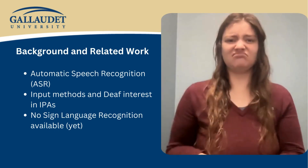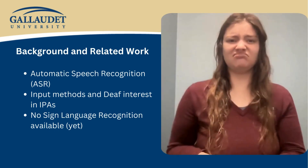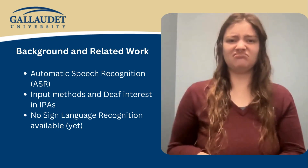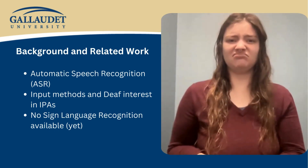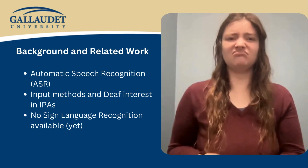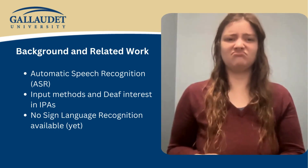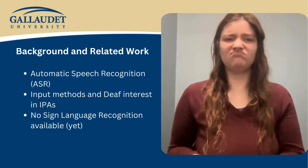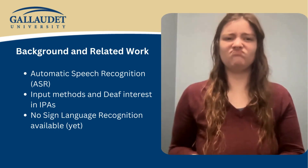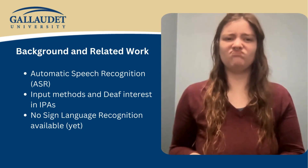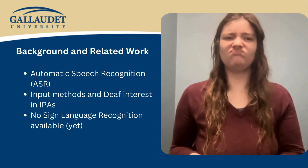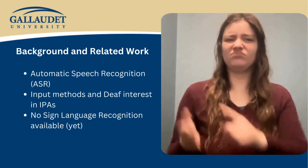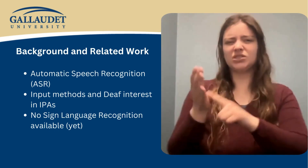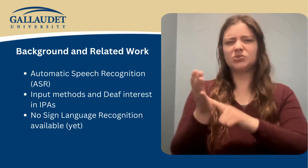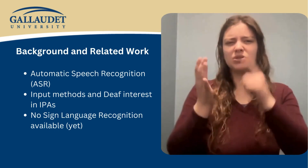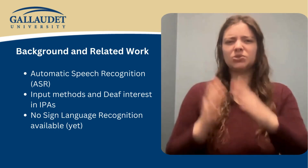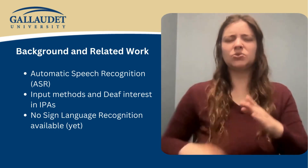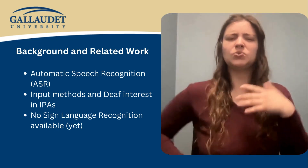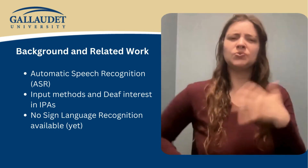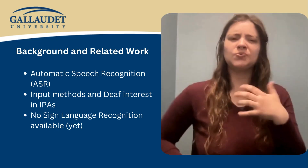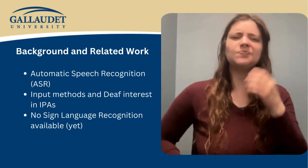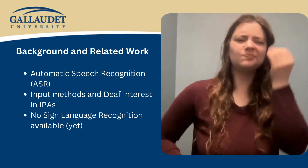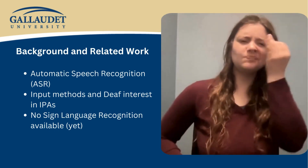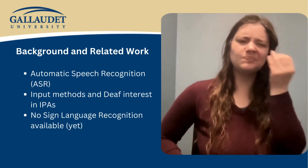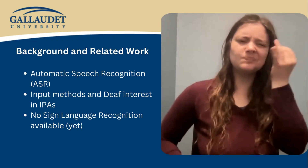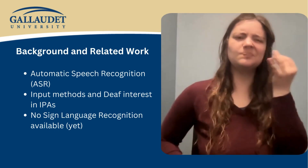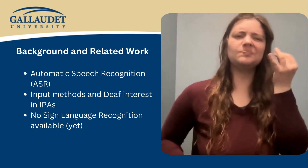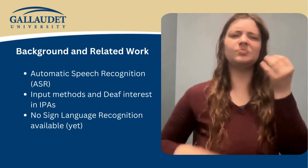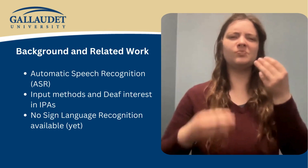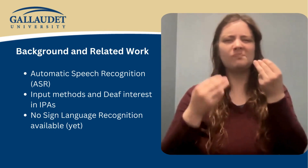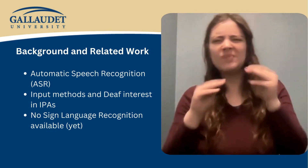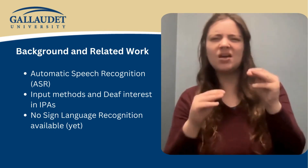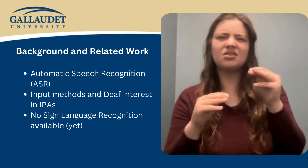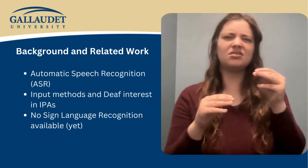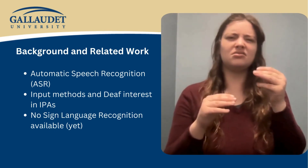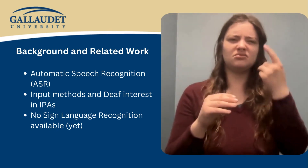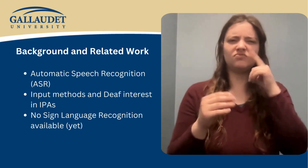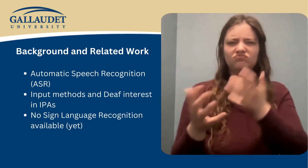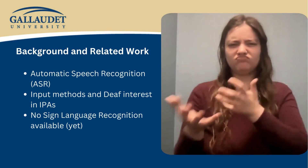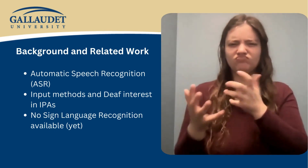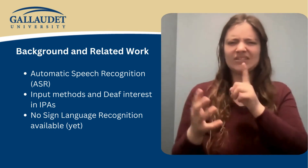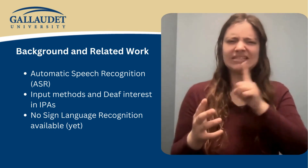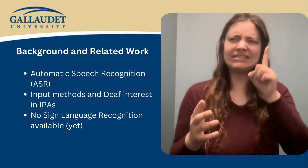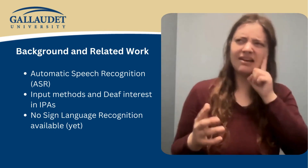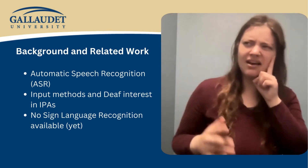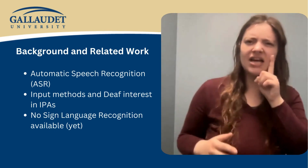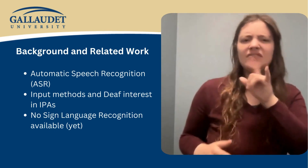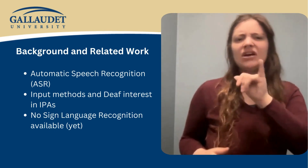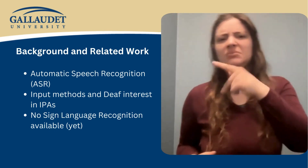technology remains inaccessible to many deaf users who rely on signing for communication.